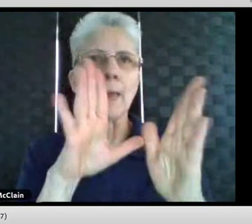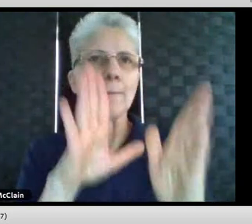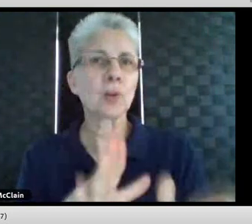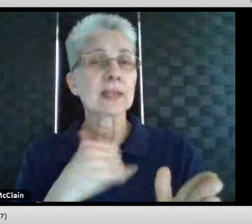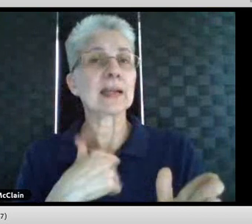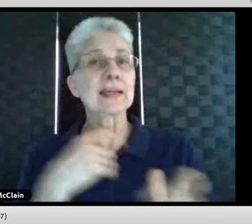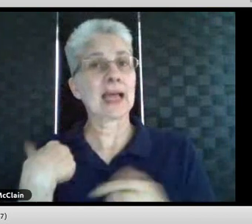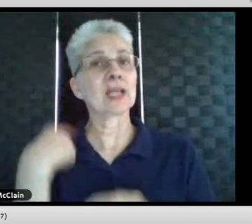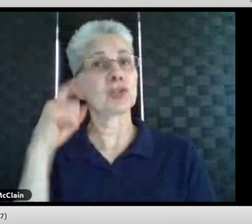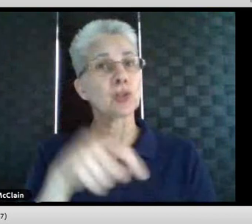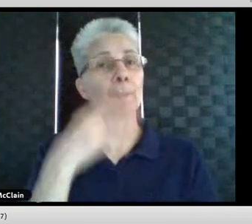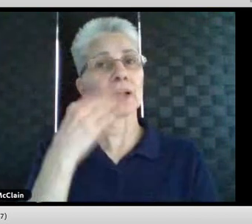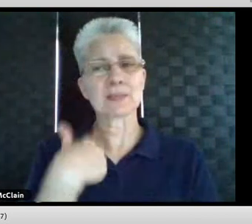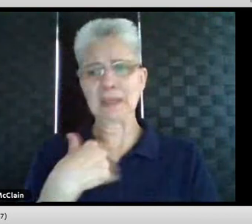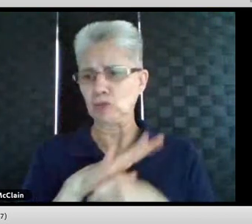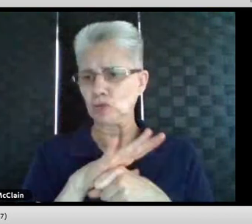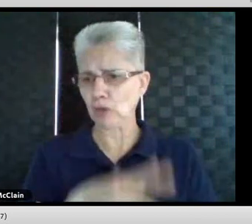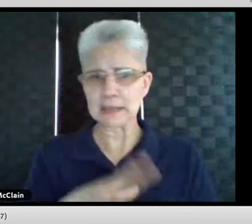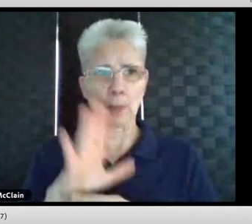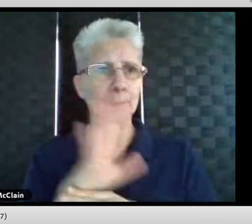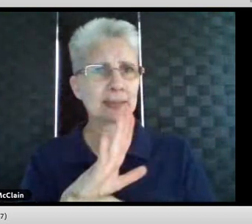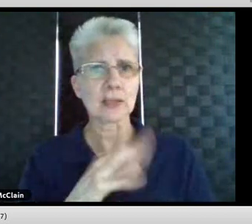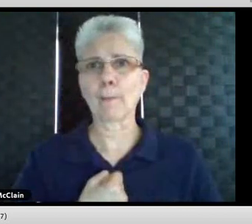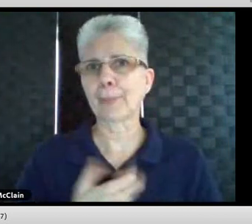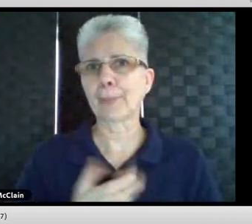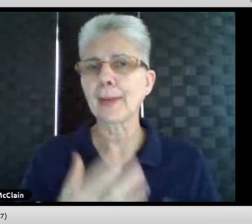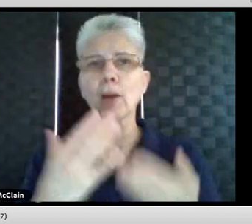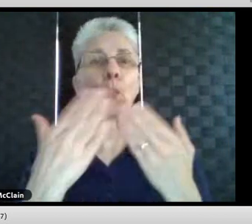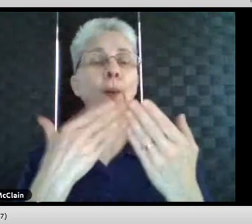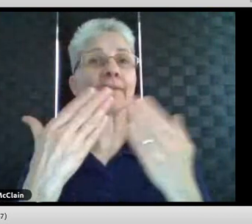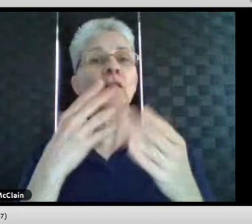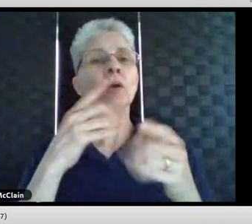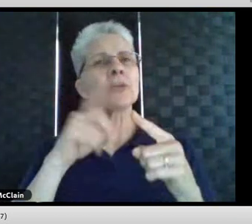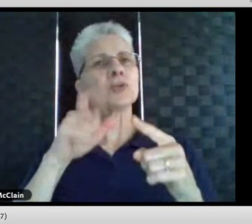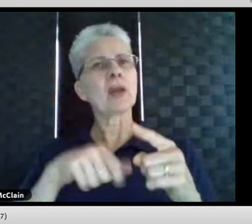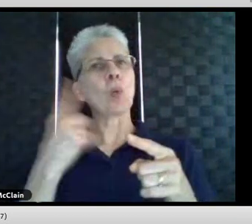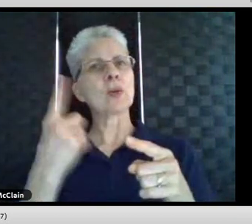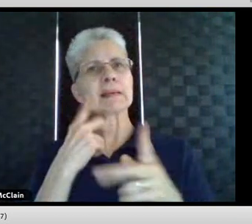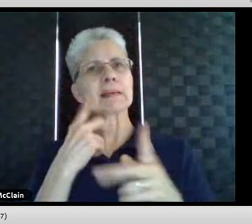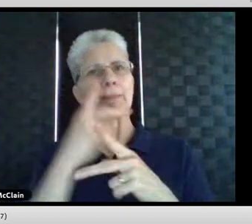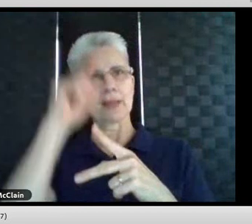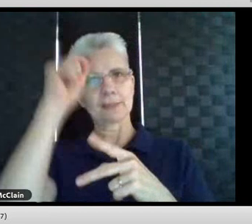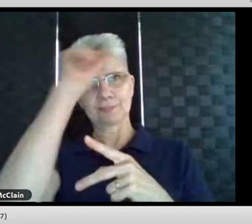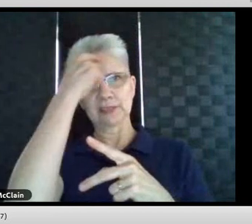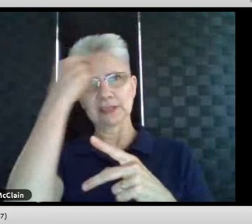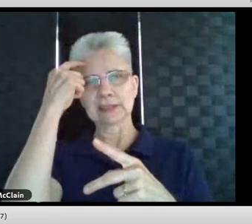because I was stressed or busy or burnt out, and so you always want to keep that empathetic level up